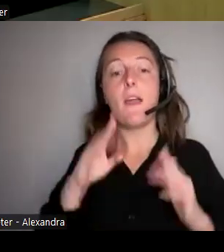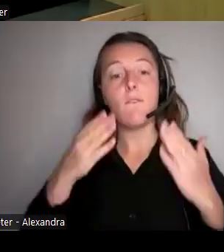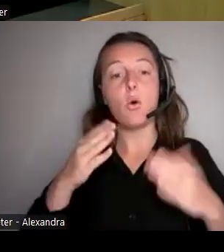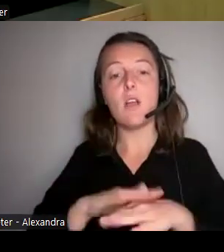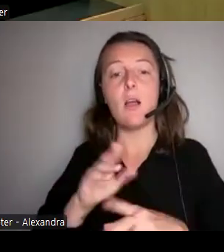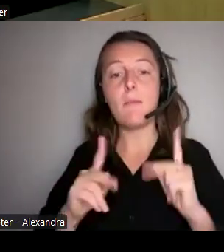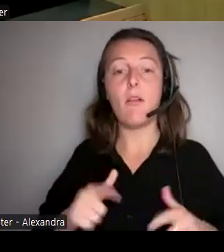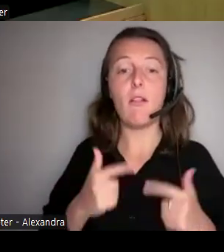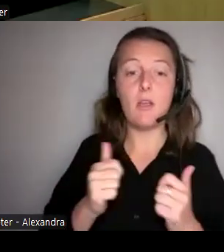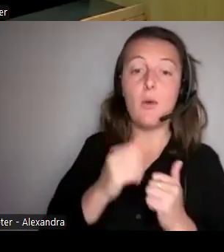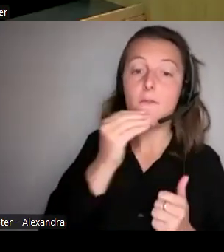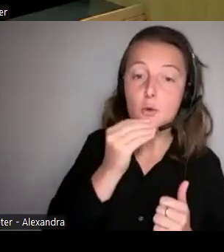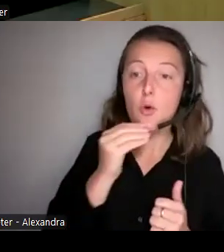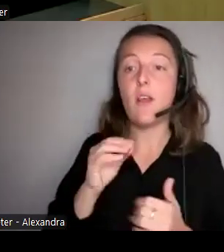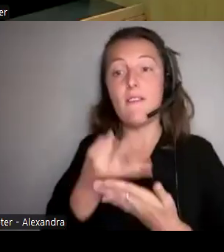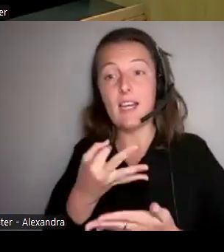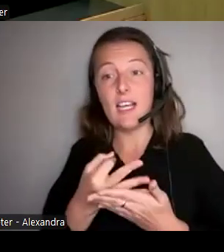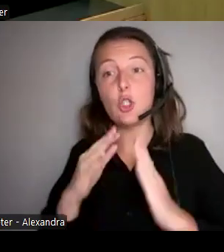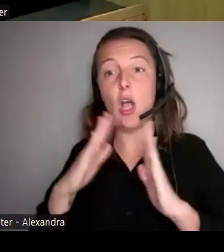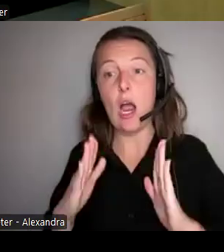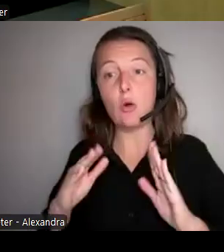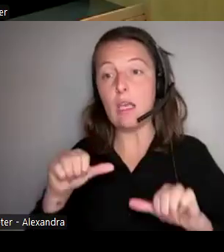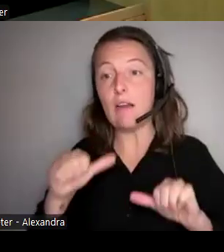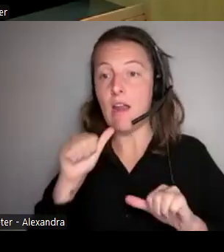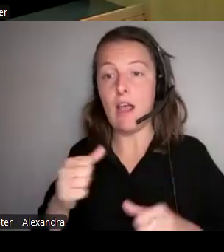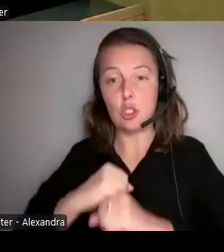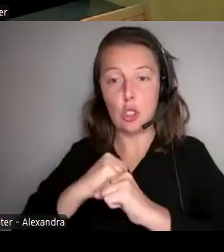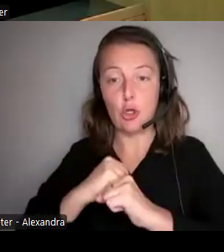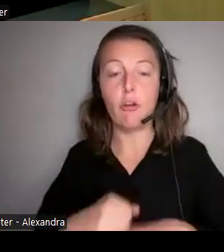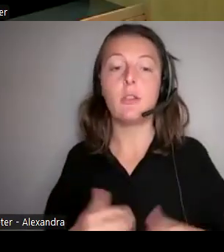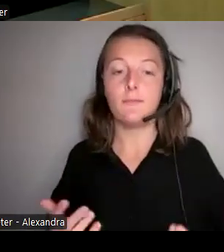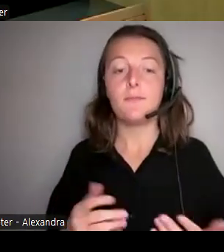food financial and housing insecurities. is very interested in some of the programs like housing